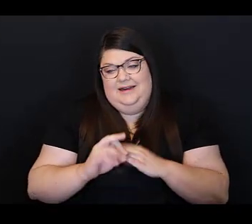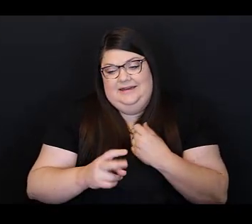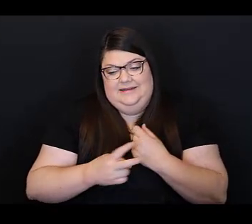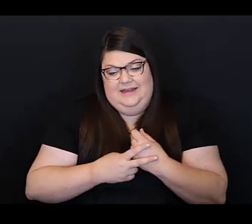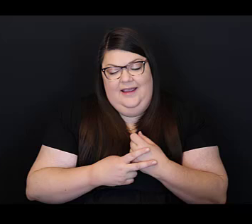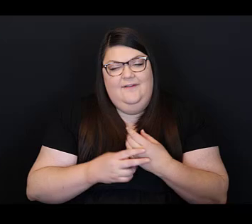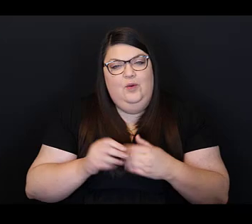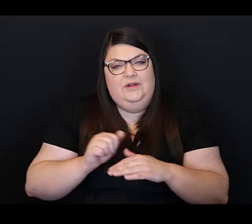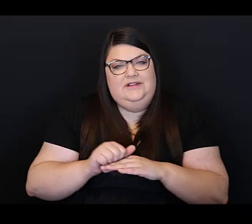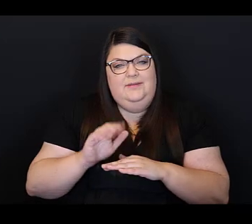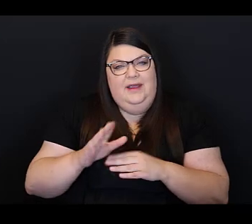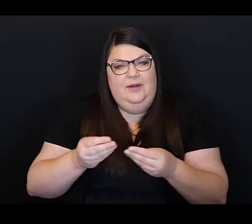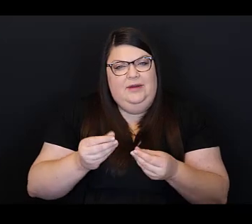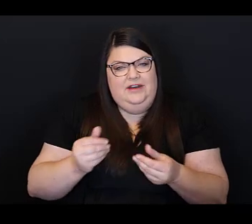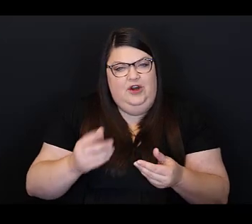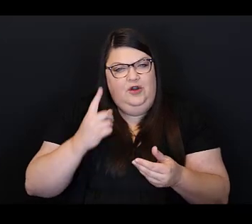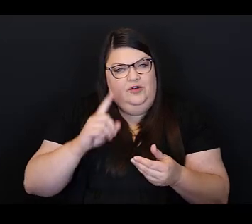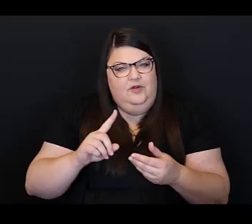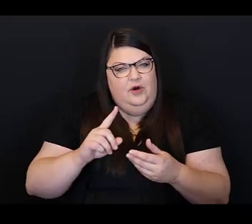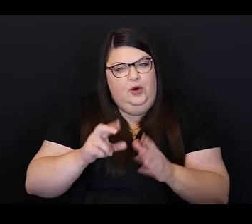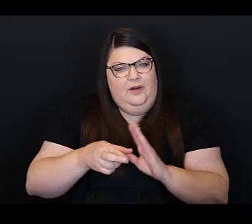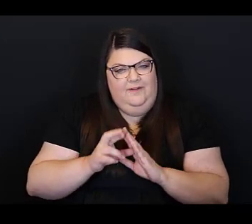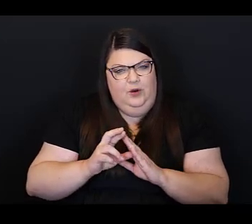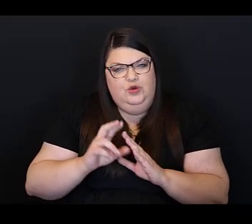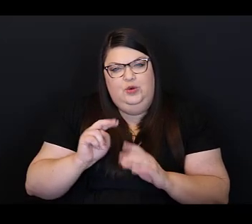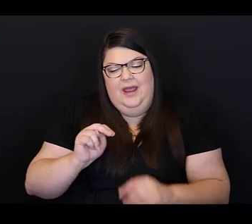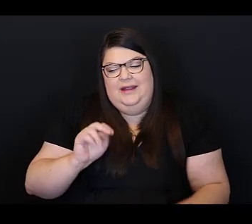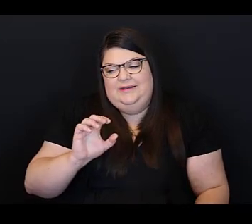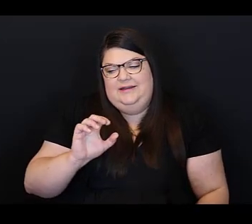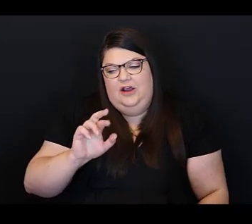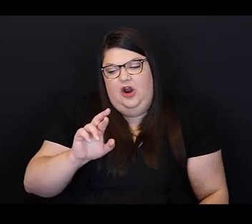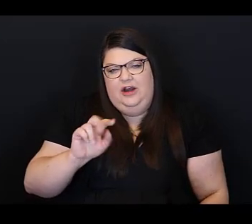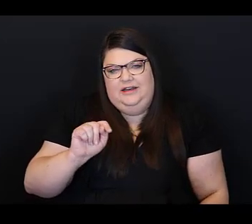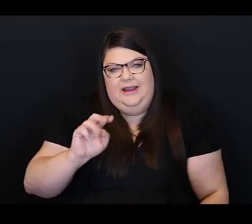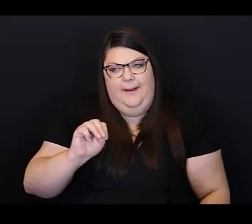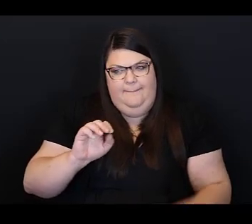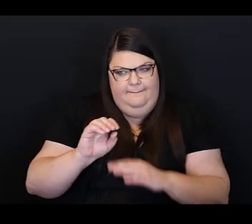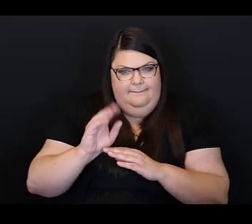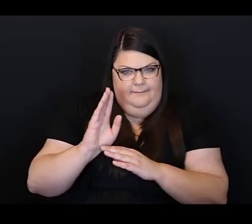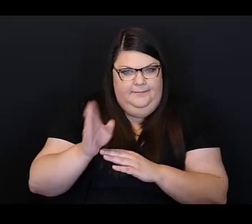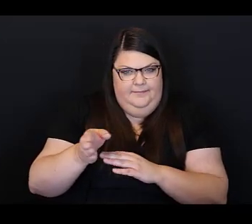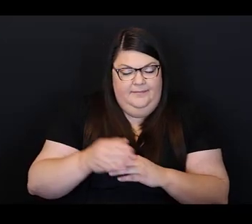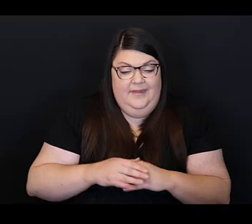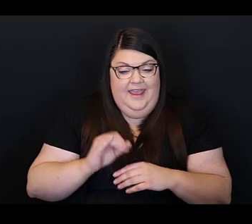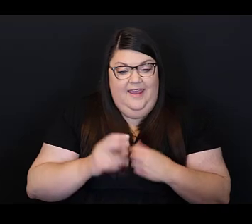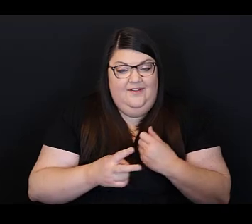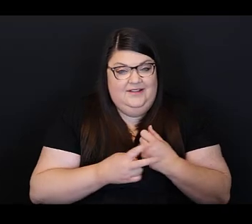submit your material for review to NCRTM. If you select save but receive an error message,